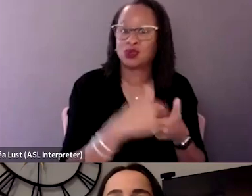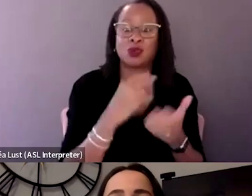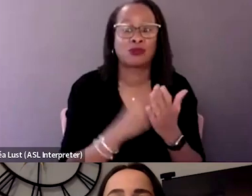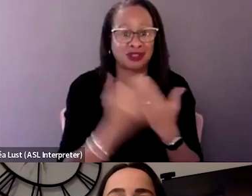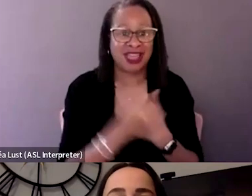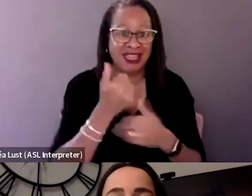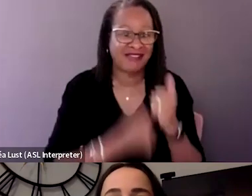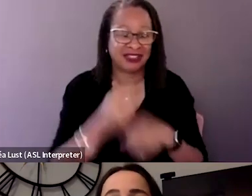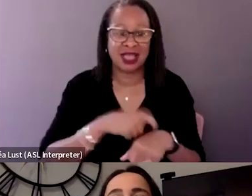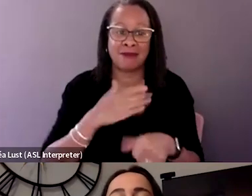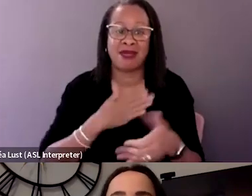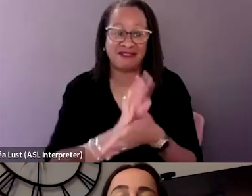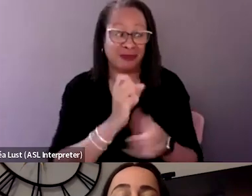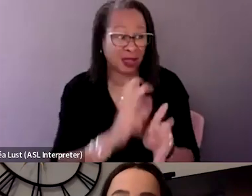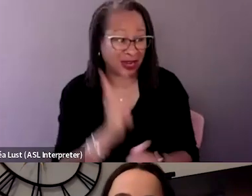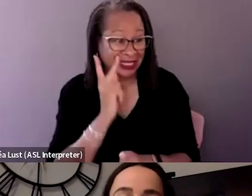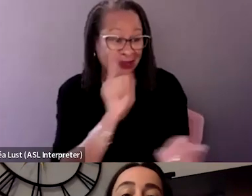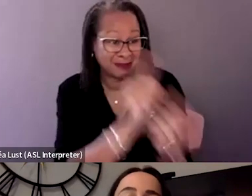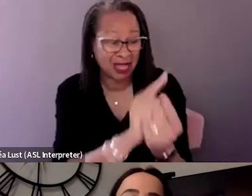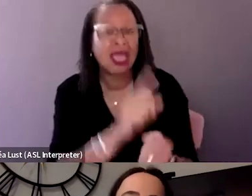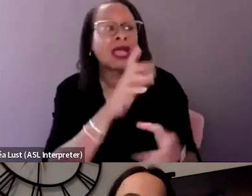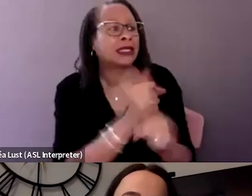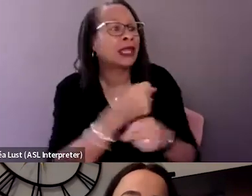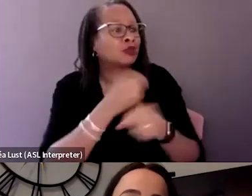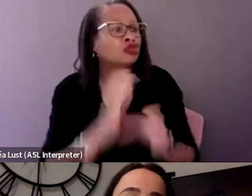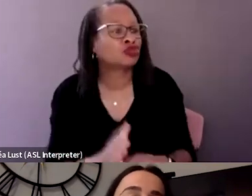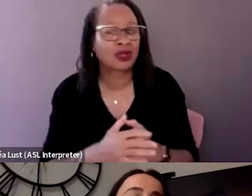my first advice is always get a producer. Not because I'm a producer,